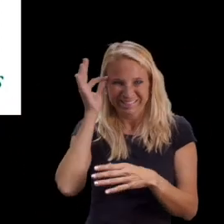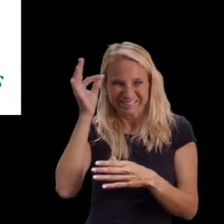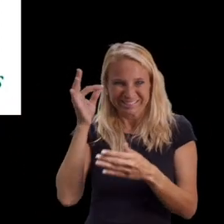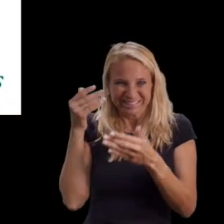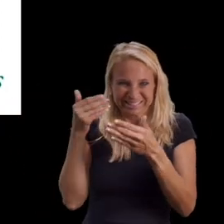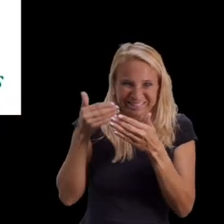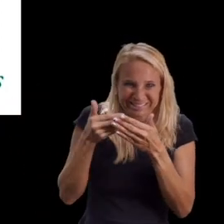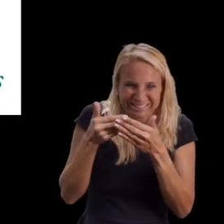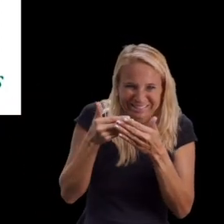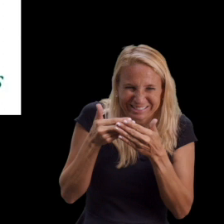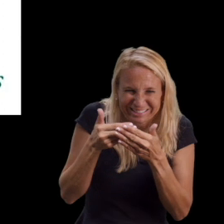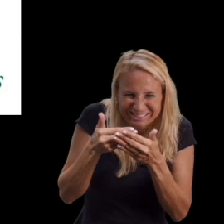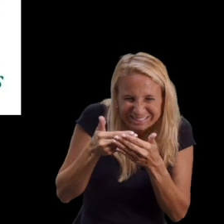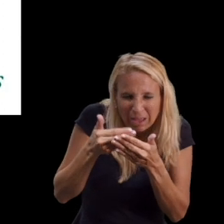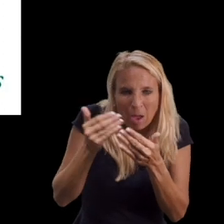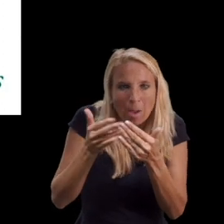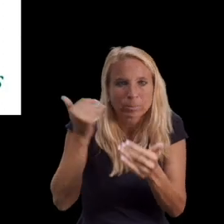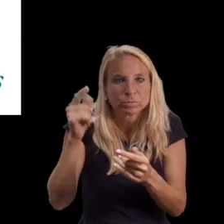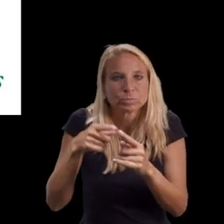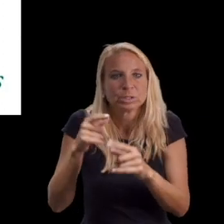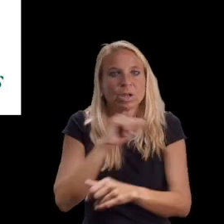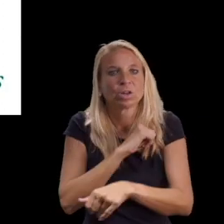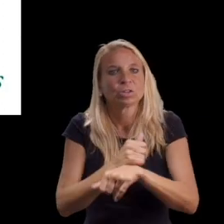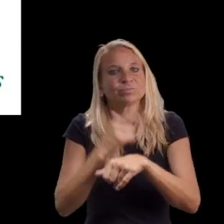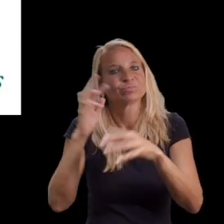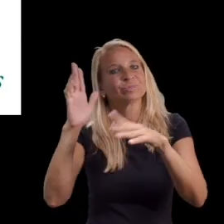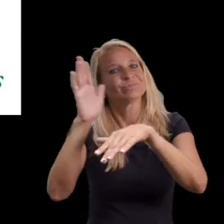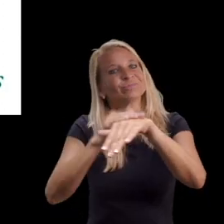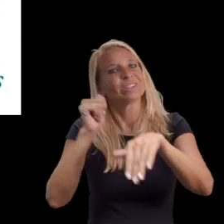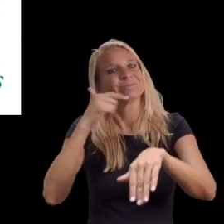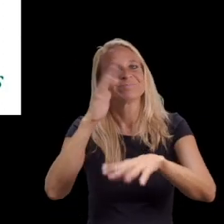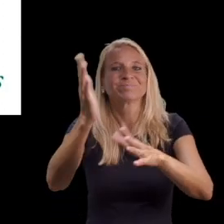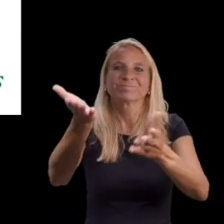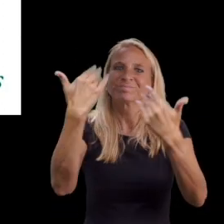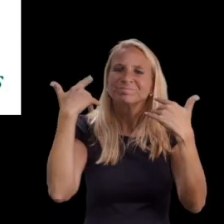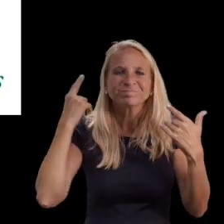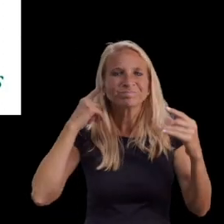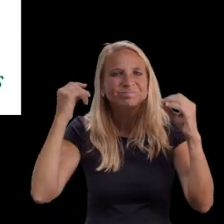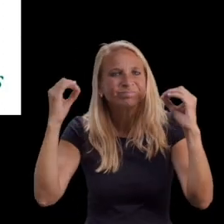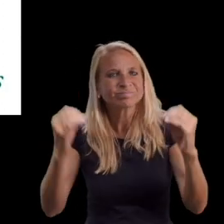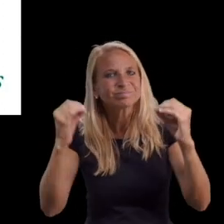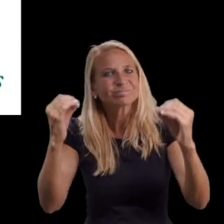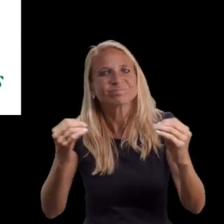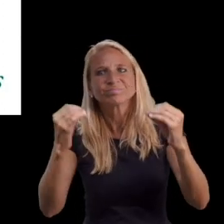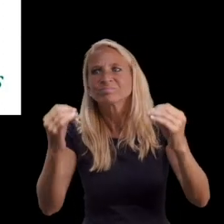prior to the end of the authorization where the agency's calling you and saying, hey, we haven't received anything, what's going on?